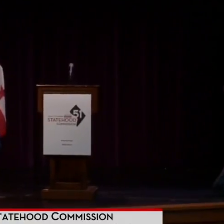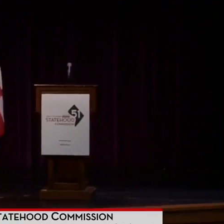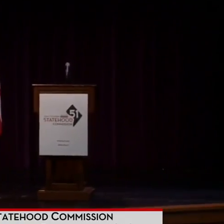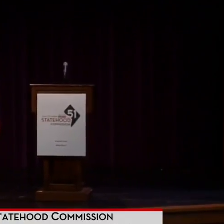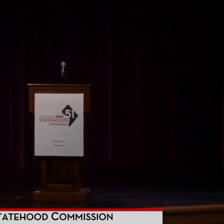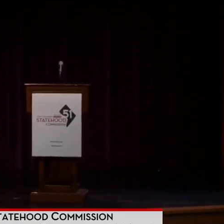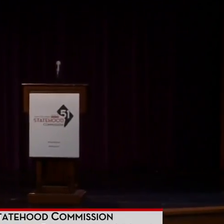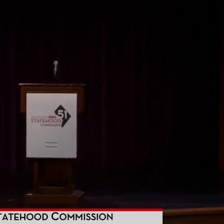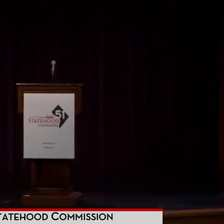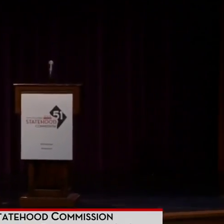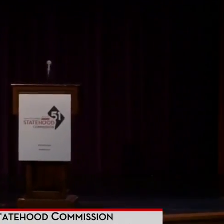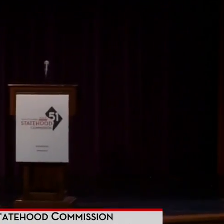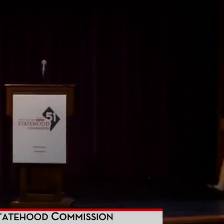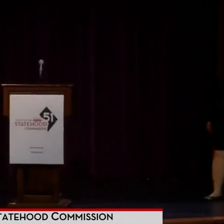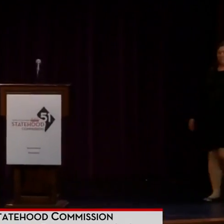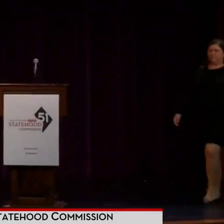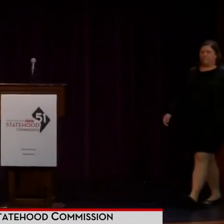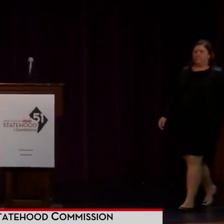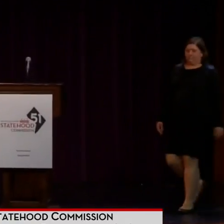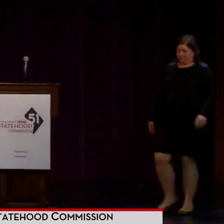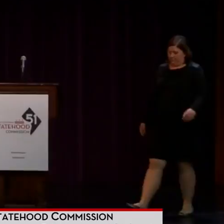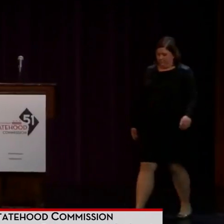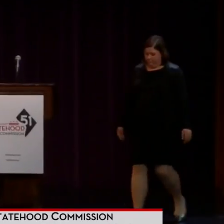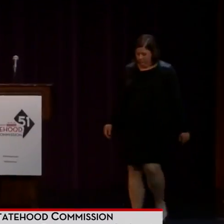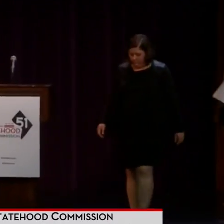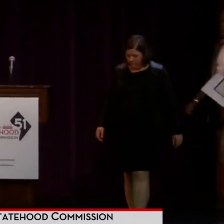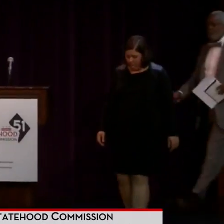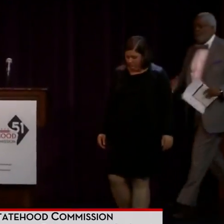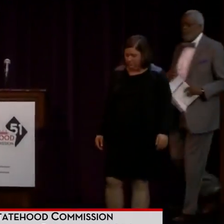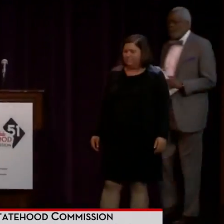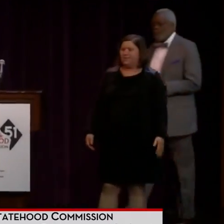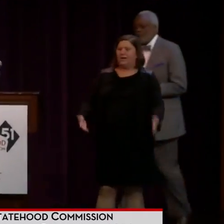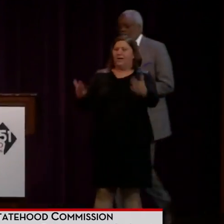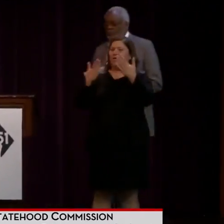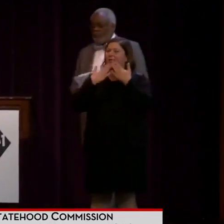THANK YOU FOR BEING HERE WITH US THIS MORNING, COUNSEL.